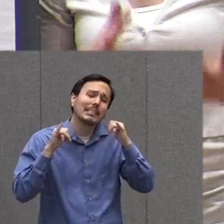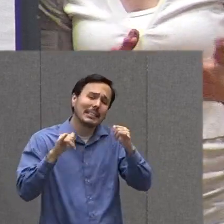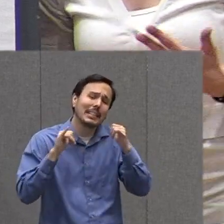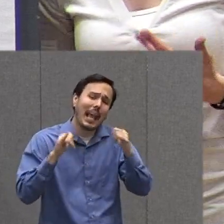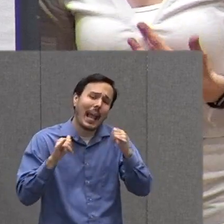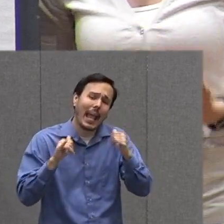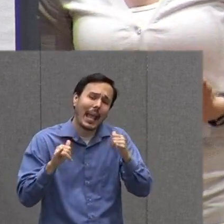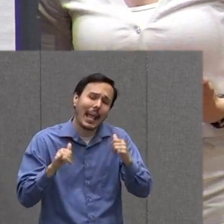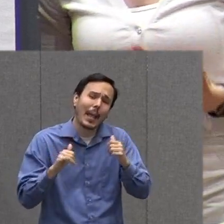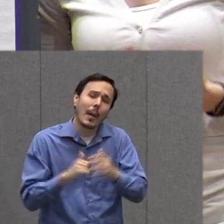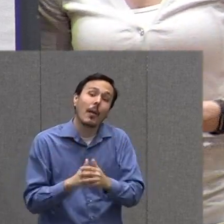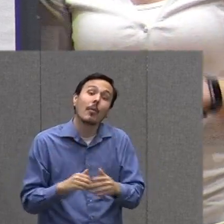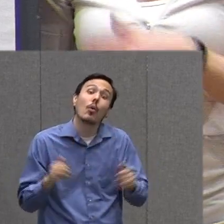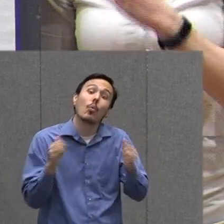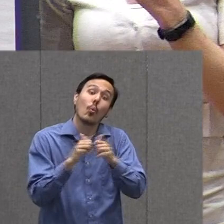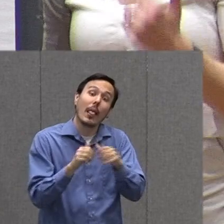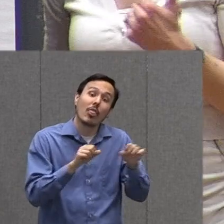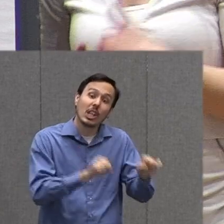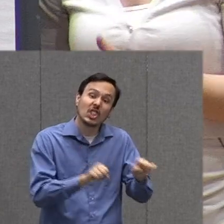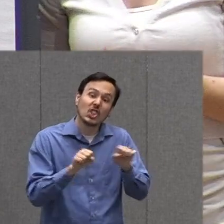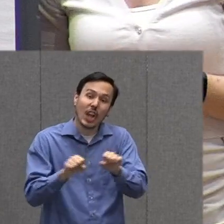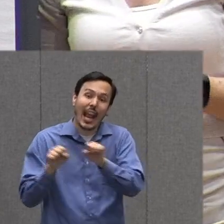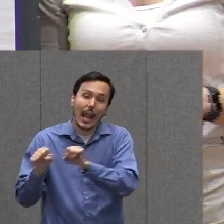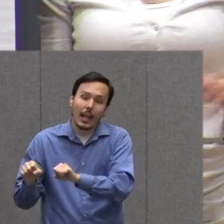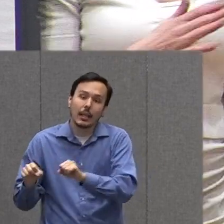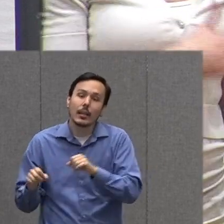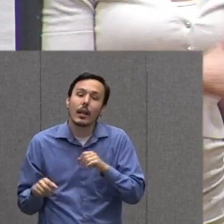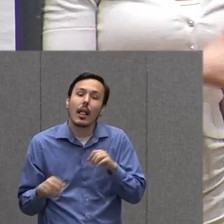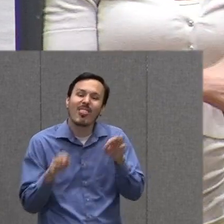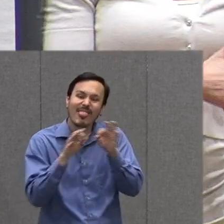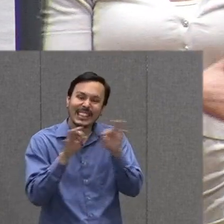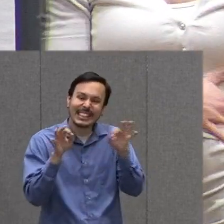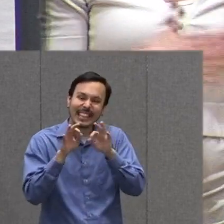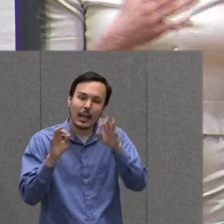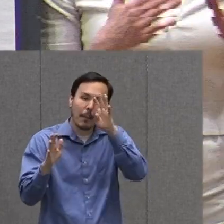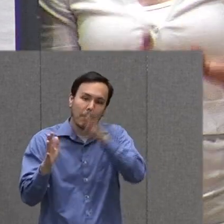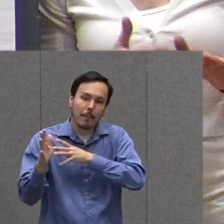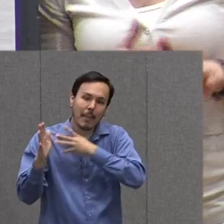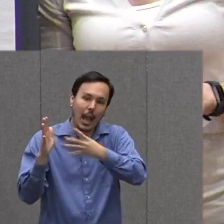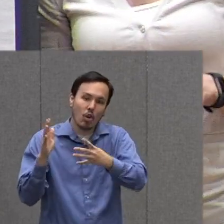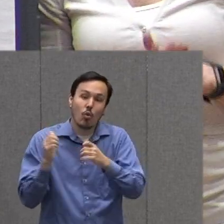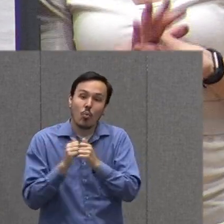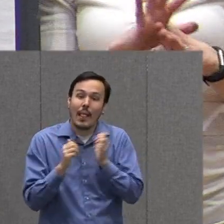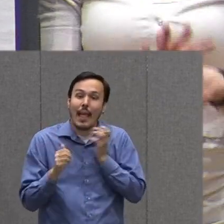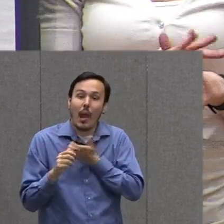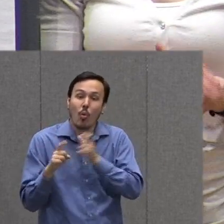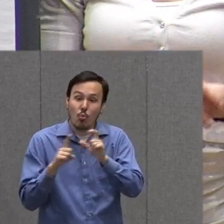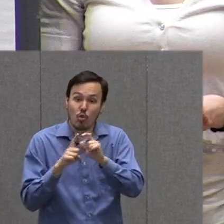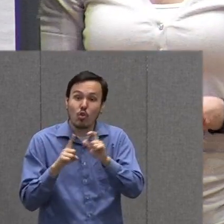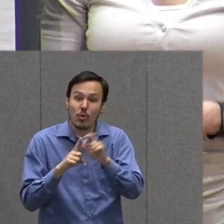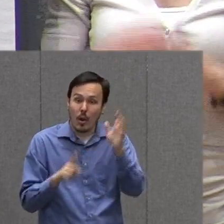Along with our chant, the sentence patterning chart with our words will be on the APS website